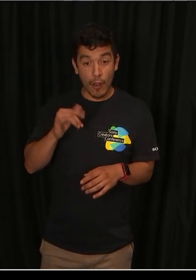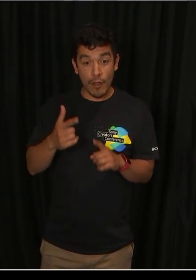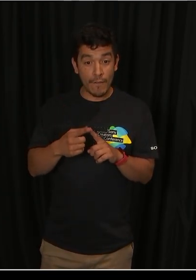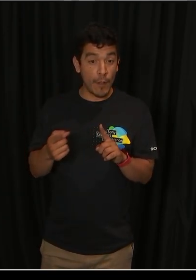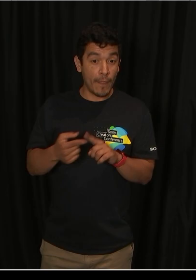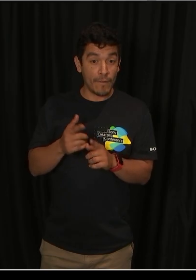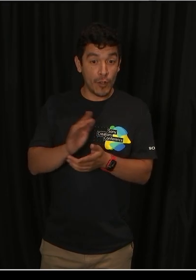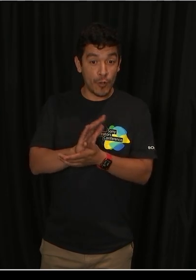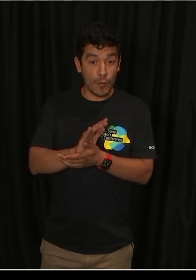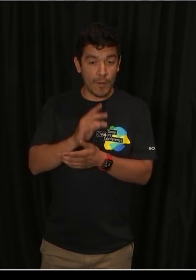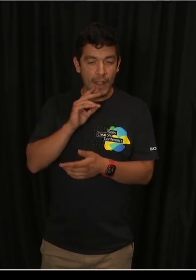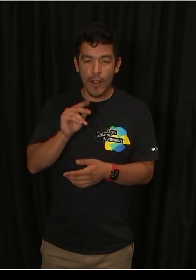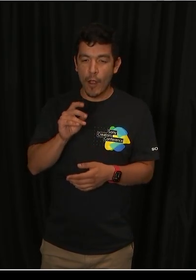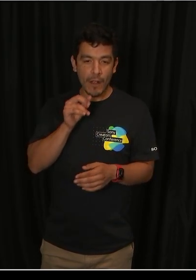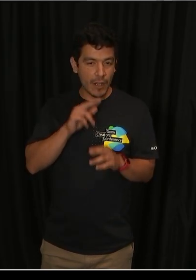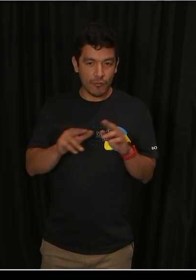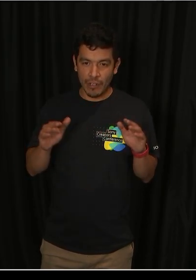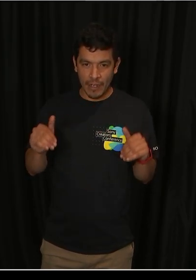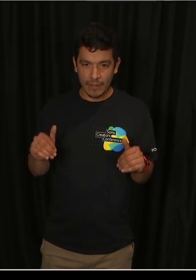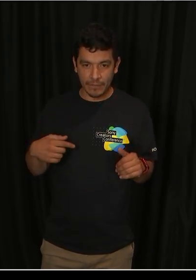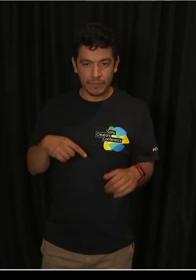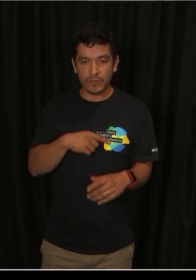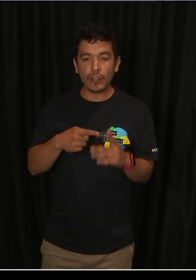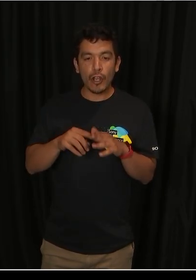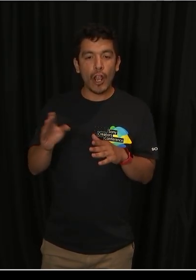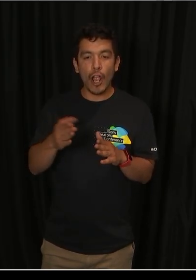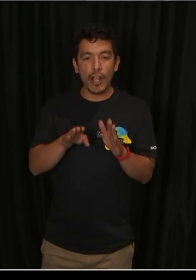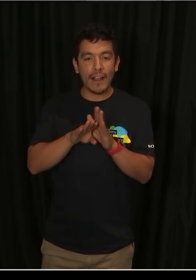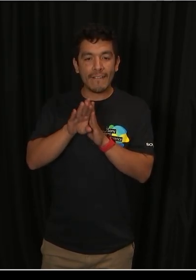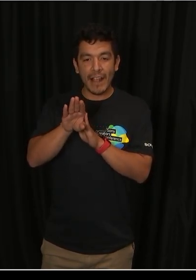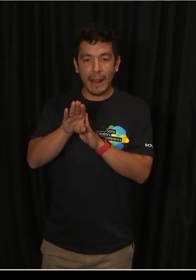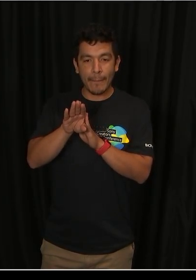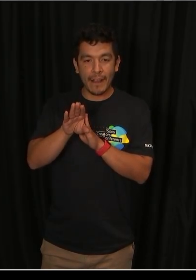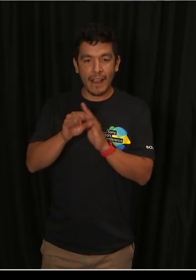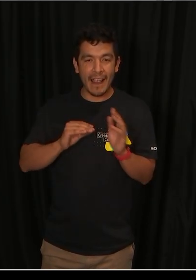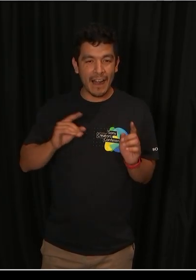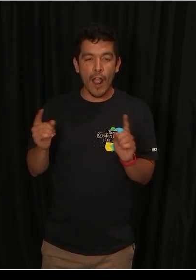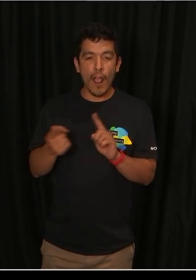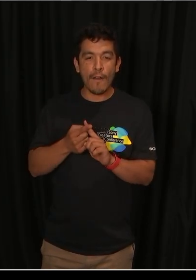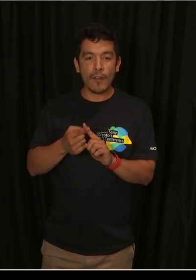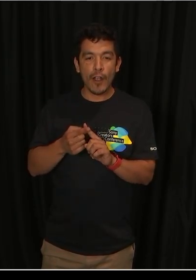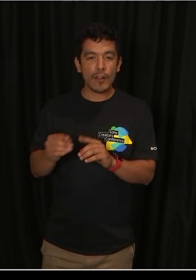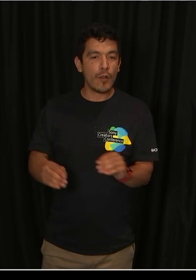because Holby was not ready yet, we started our development and our first motion explorations.